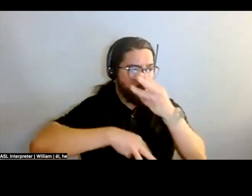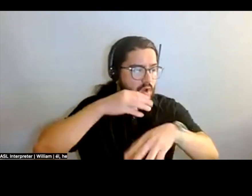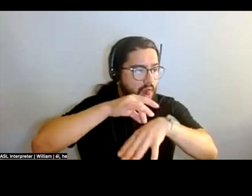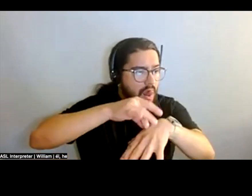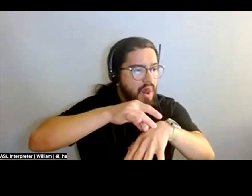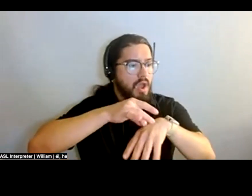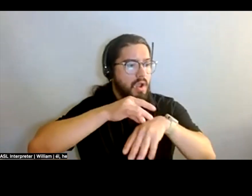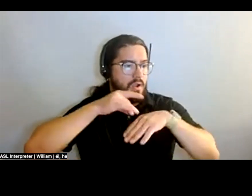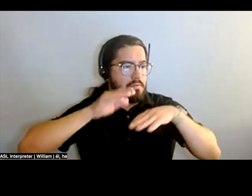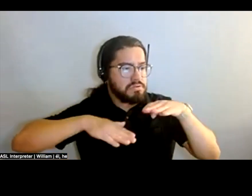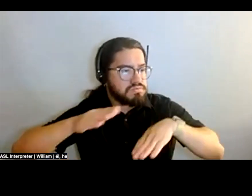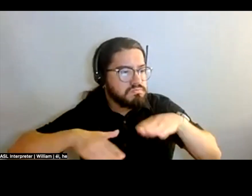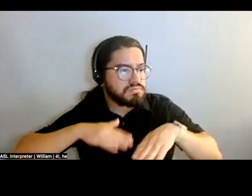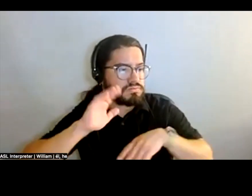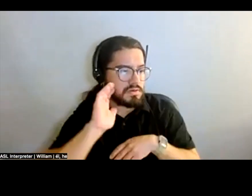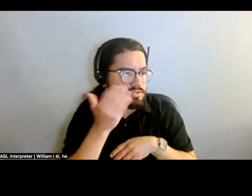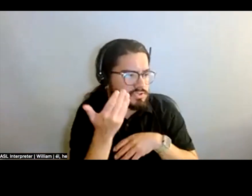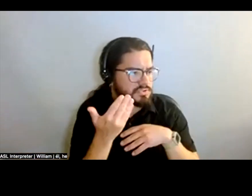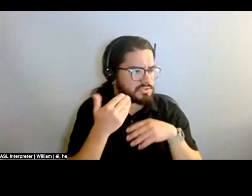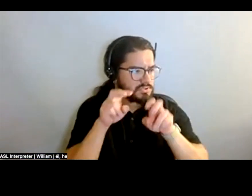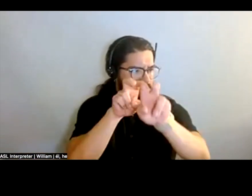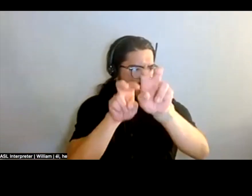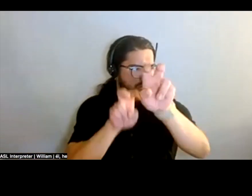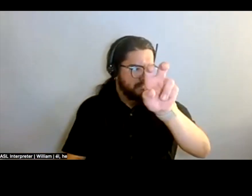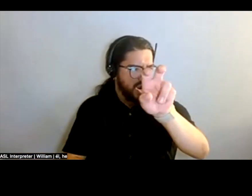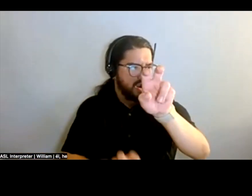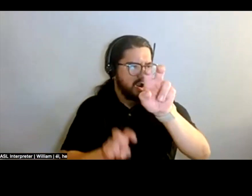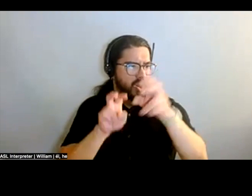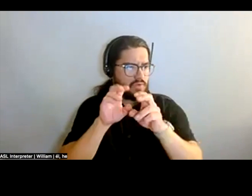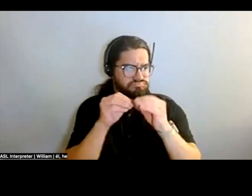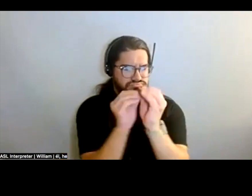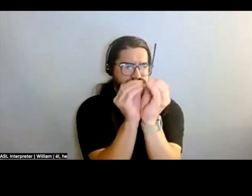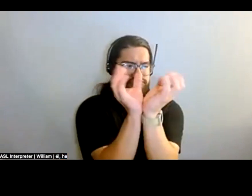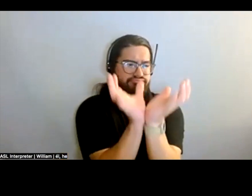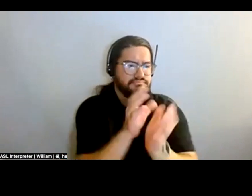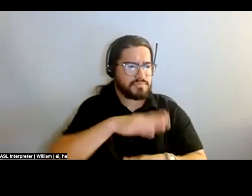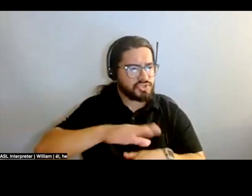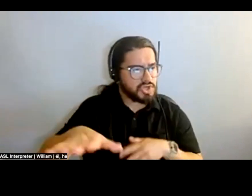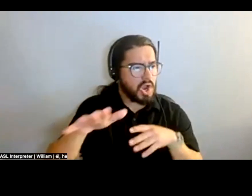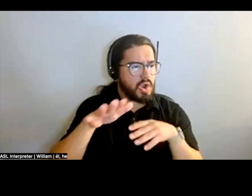III the girl discovered the pain of the white page